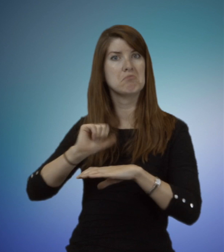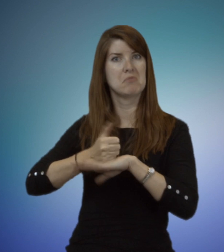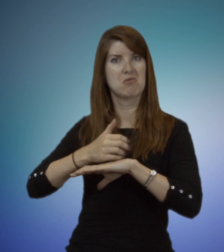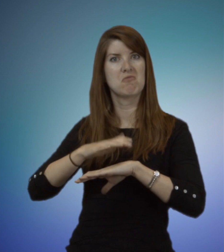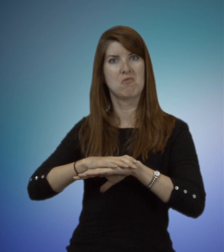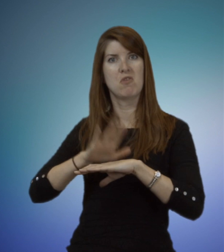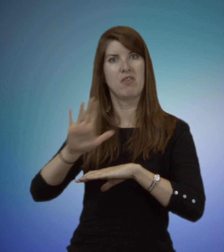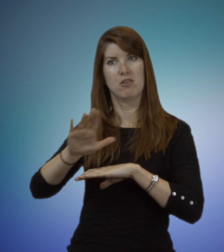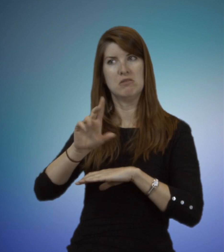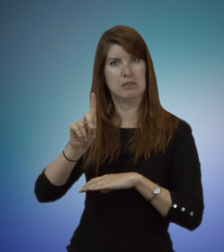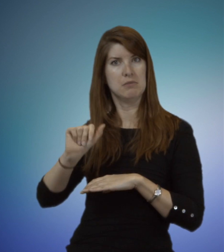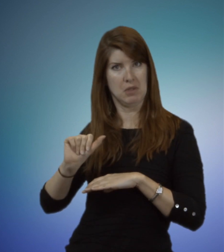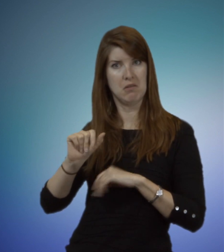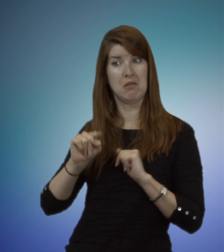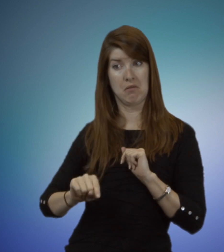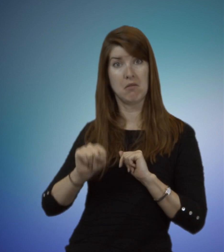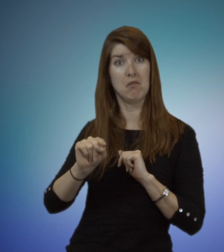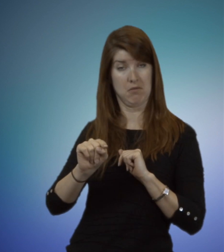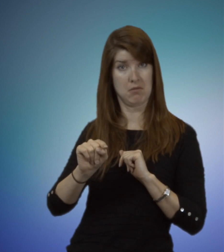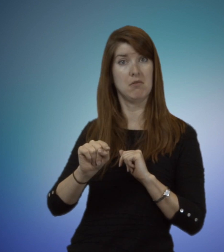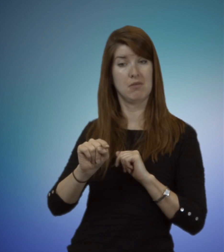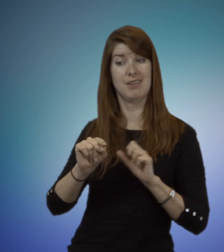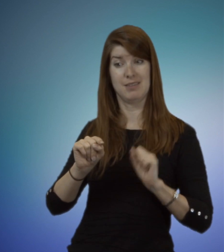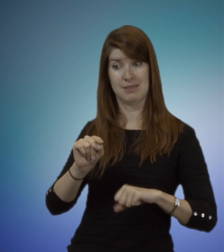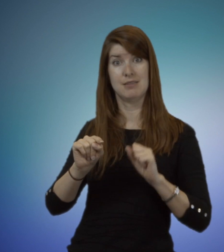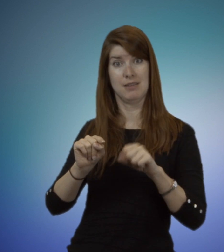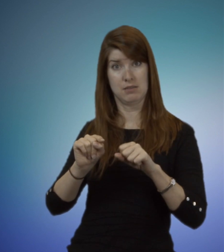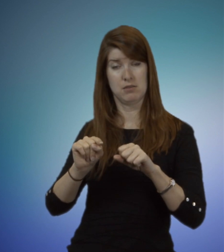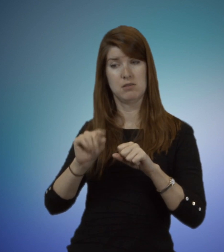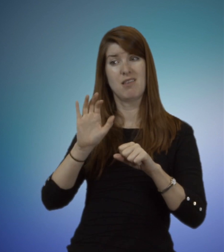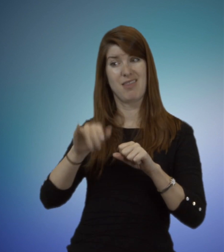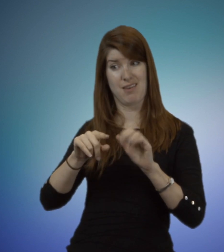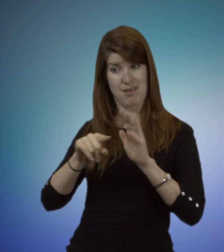is that adverse effect, does it require the specific expertise